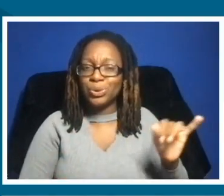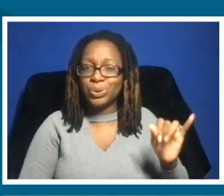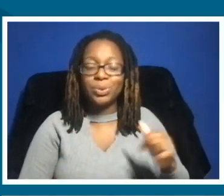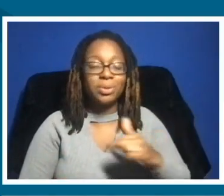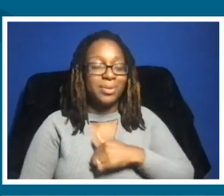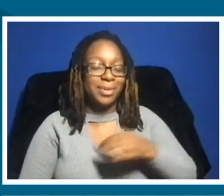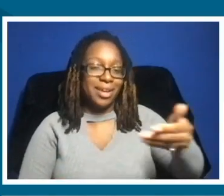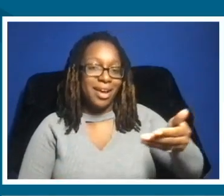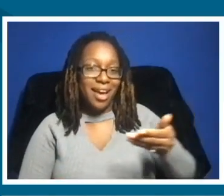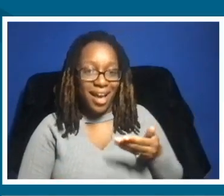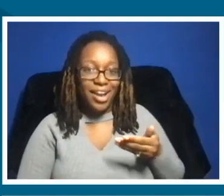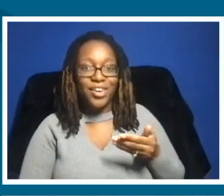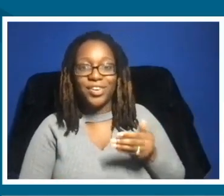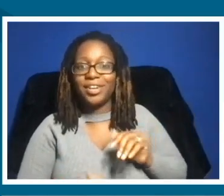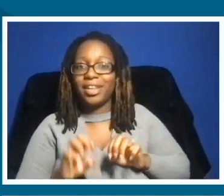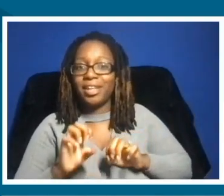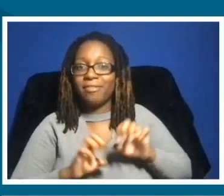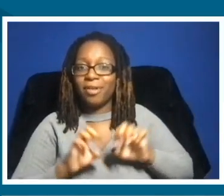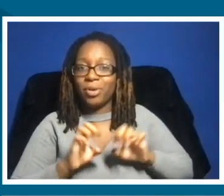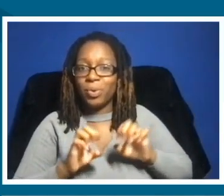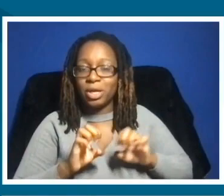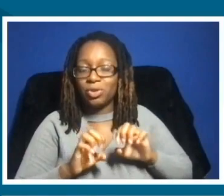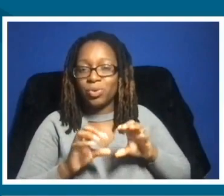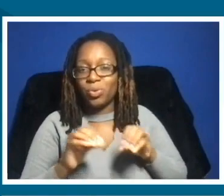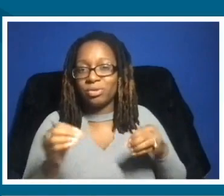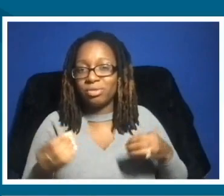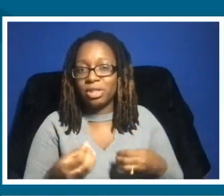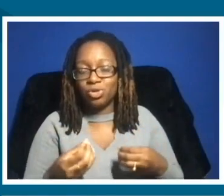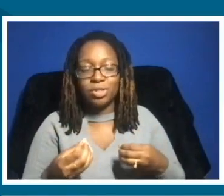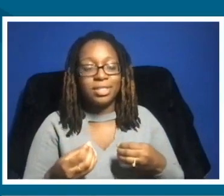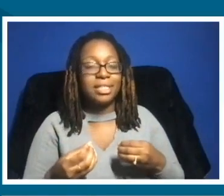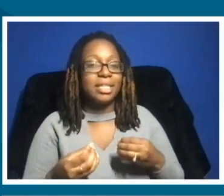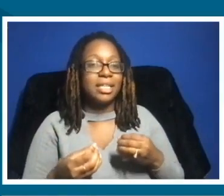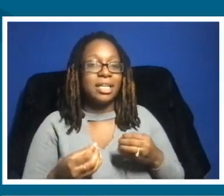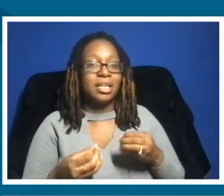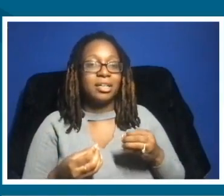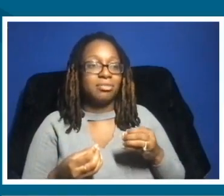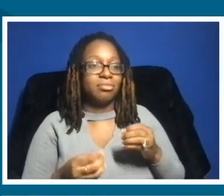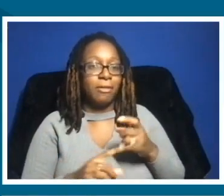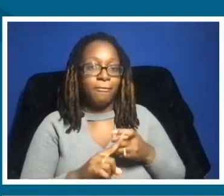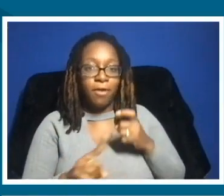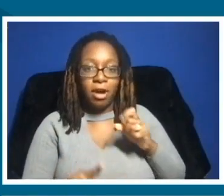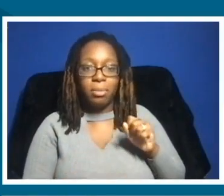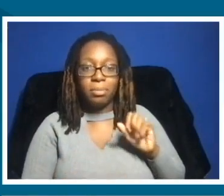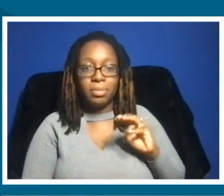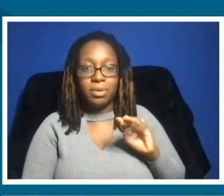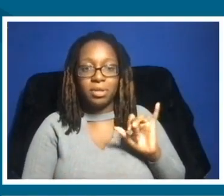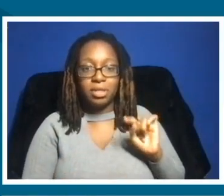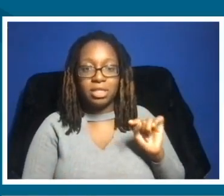an evaluation organization within the smithsonian to